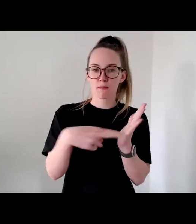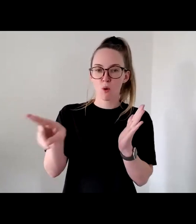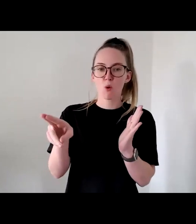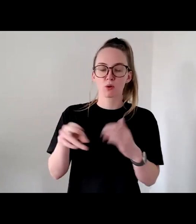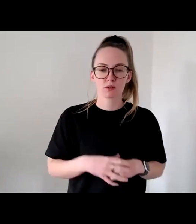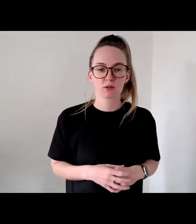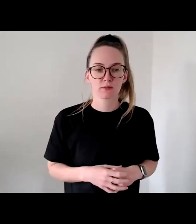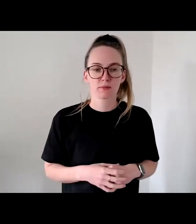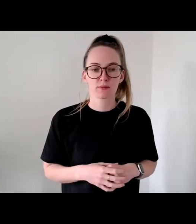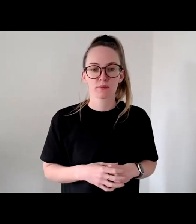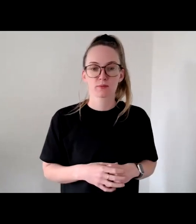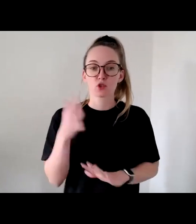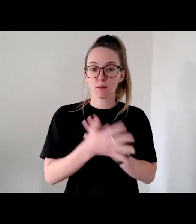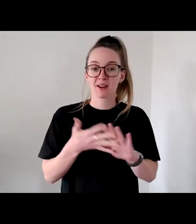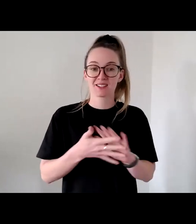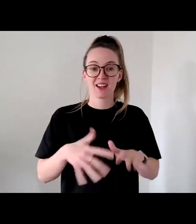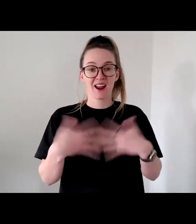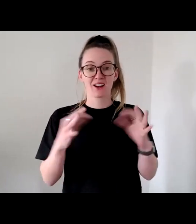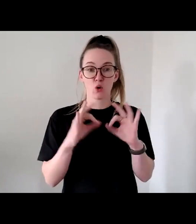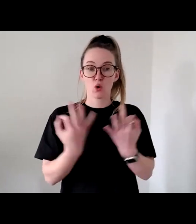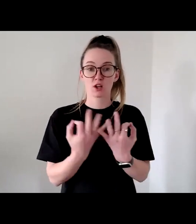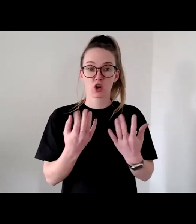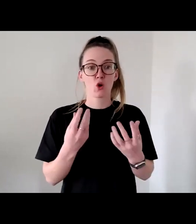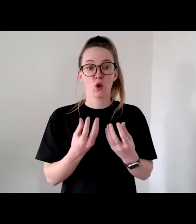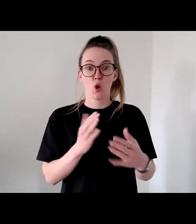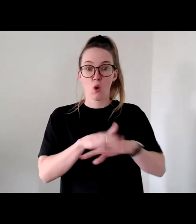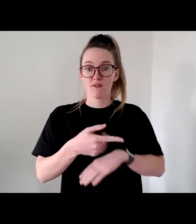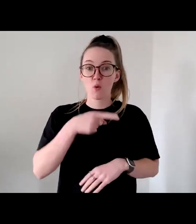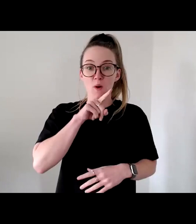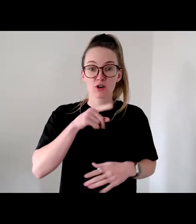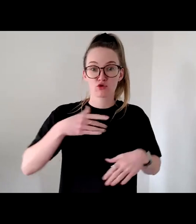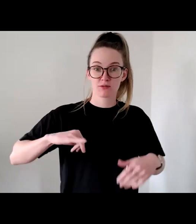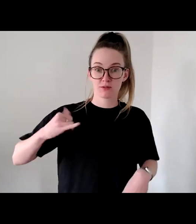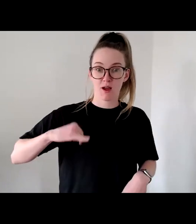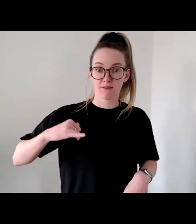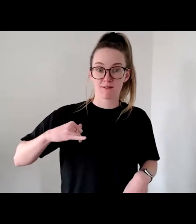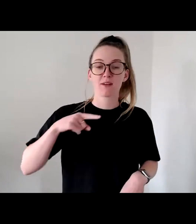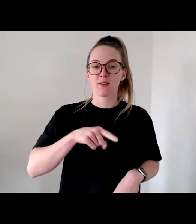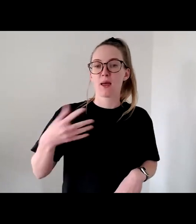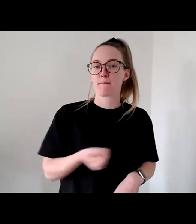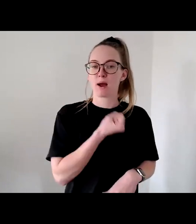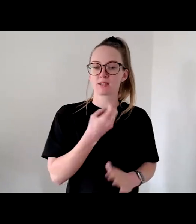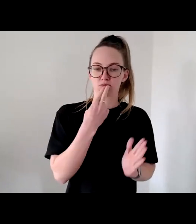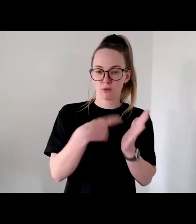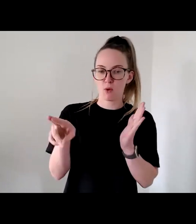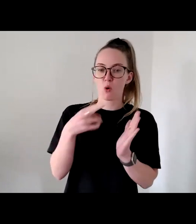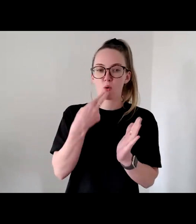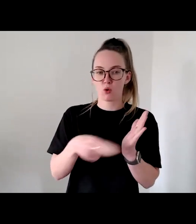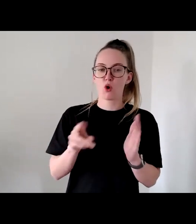with 100 or more employees must report on their workplace sexual harassment prevention